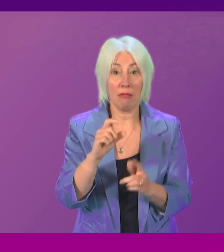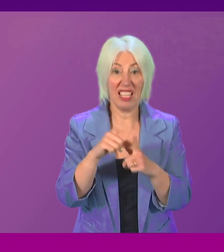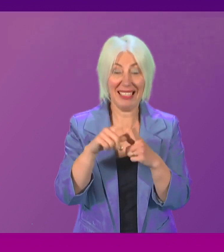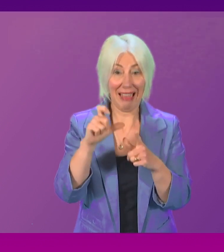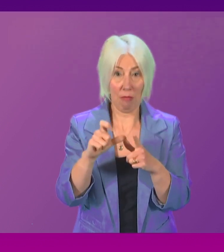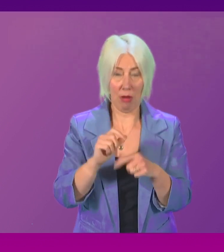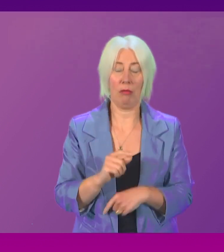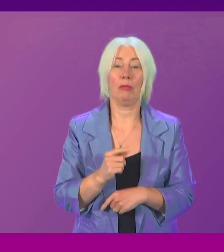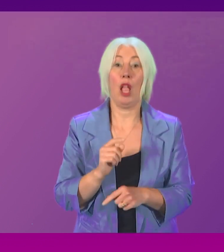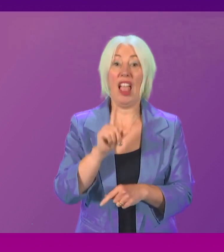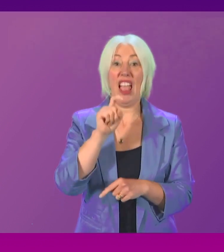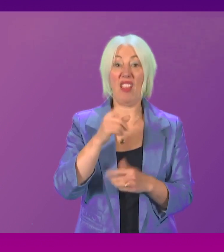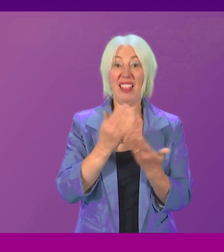was sworn in as First Minister.